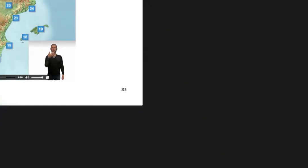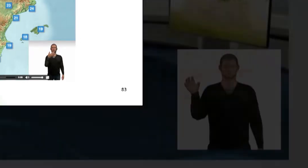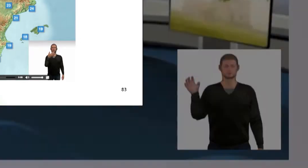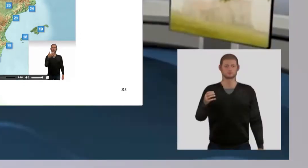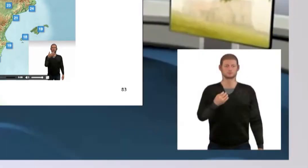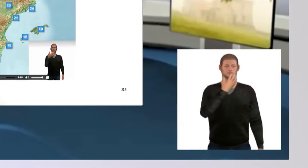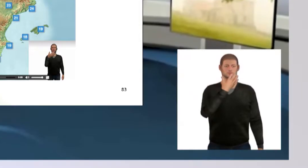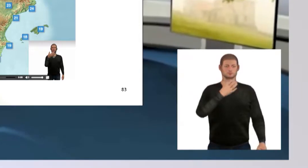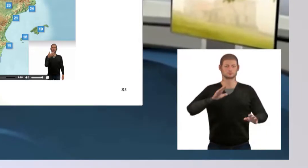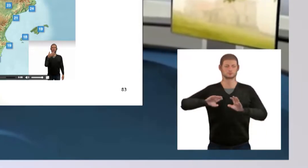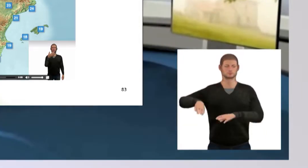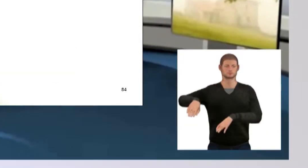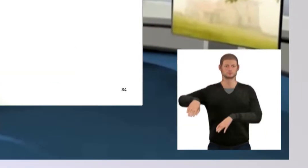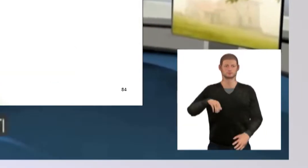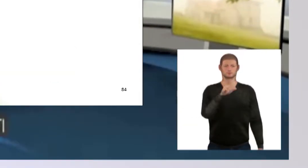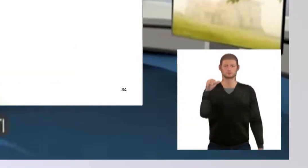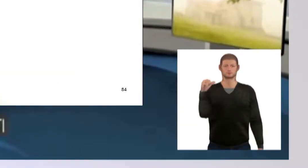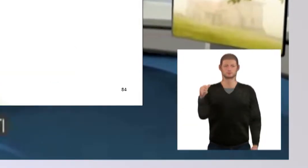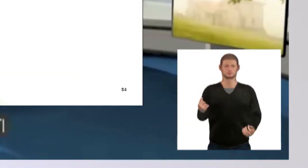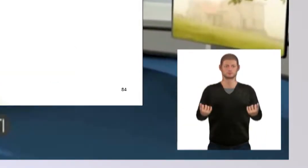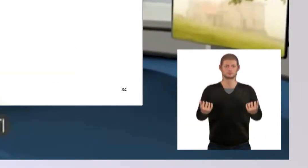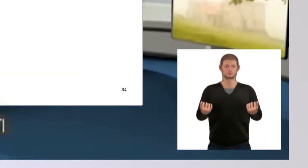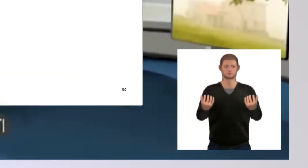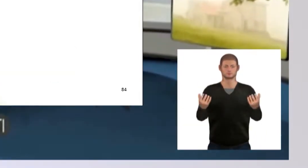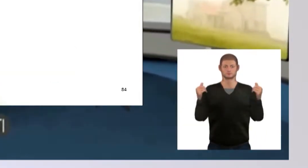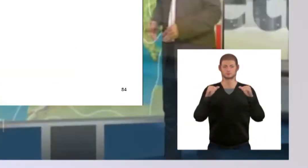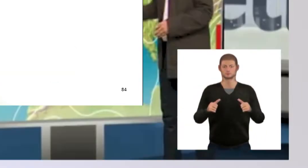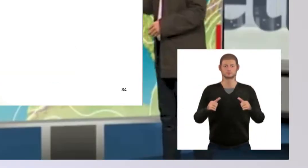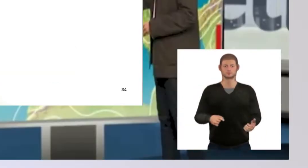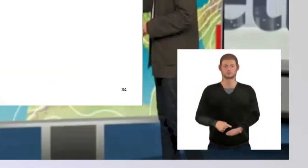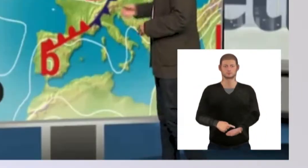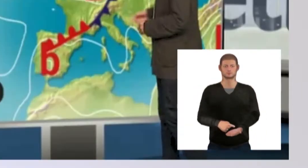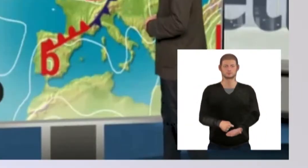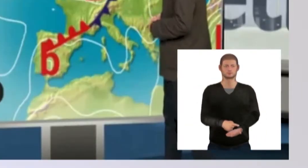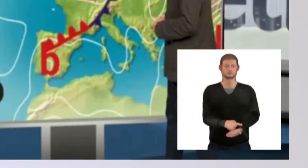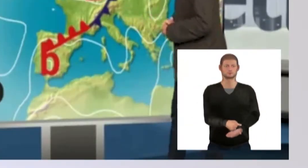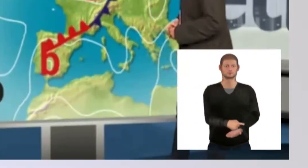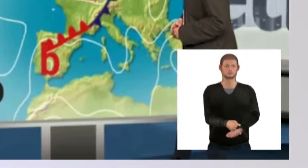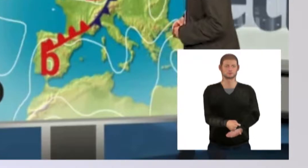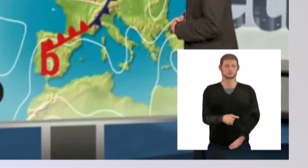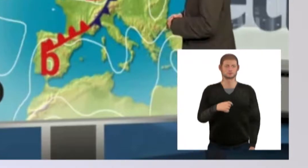Hi, how are you? We start the last week of Spring. The isobaric map for tomorrow